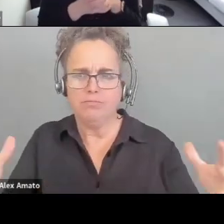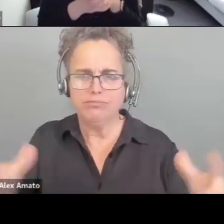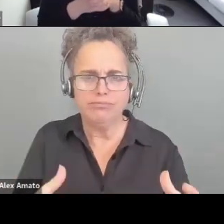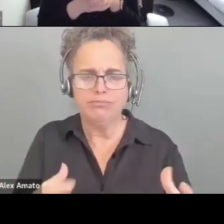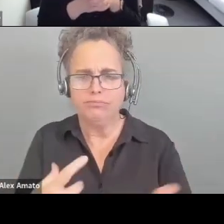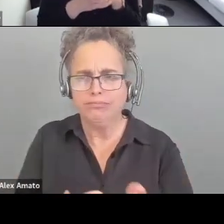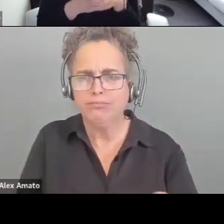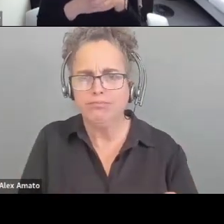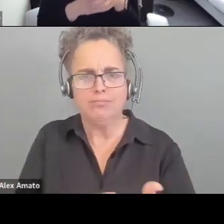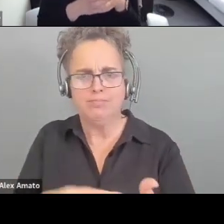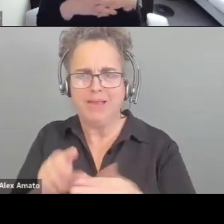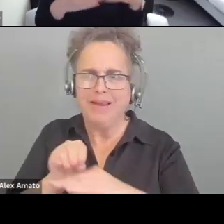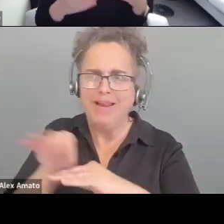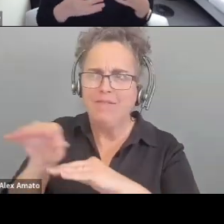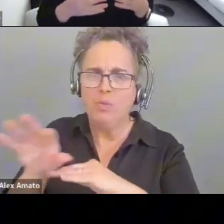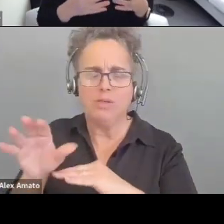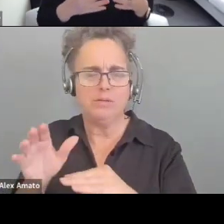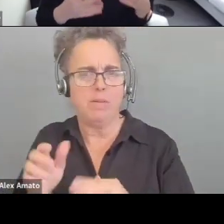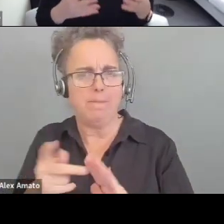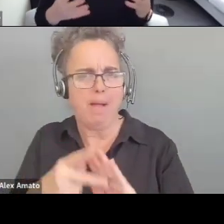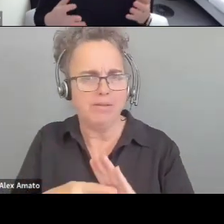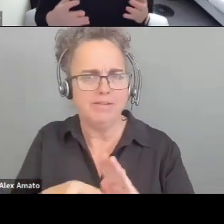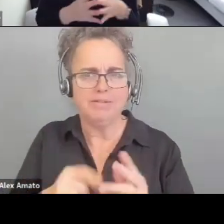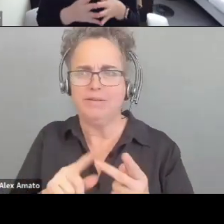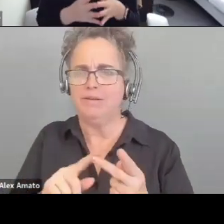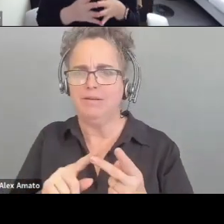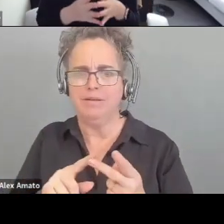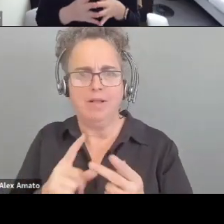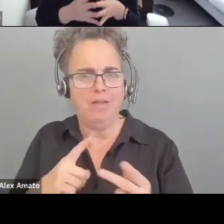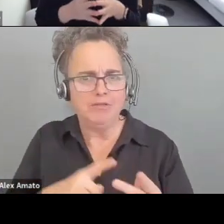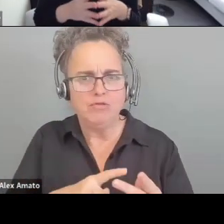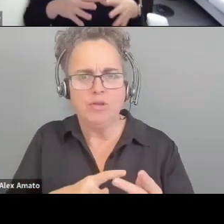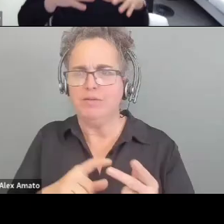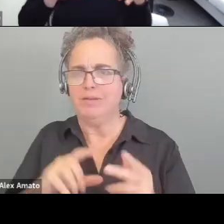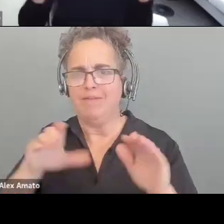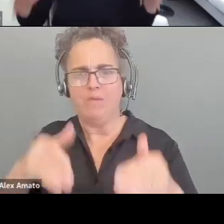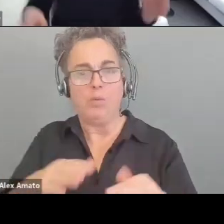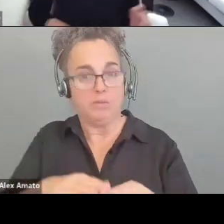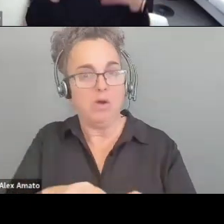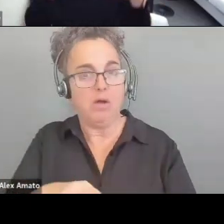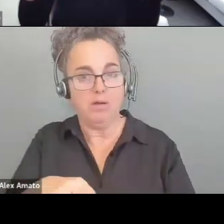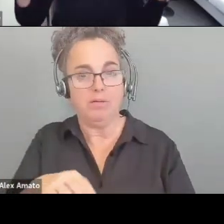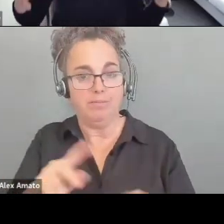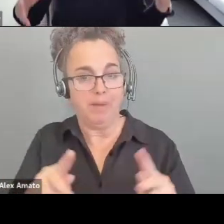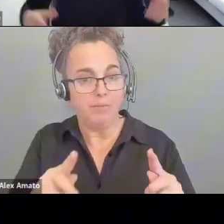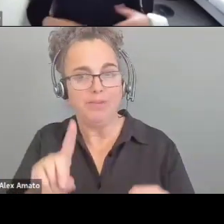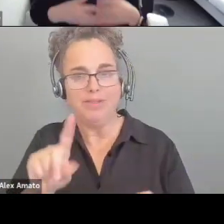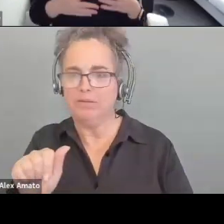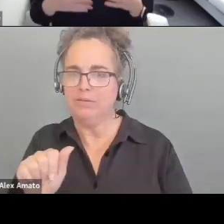and regulation that exist on accessibility and disability. It is a bit of an ecosystem.